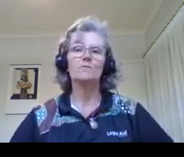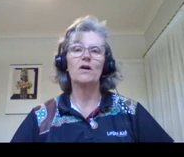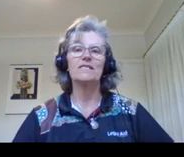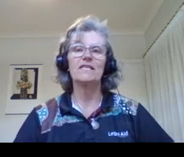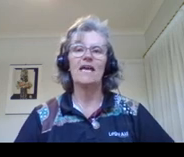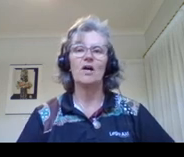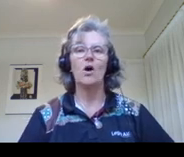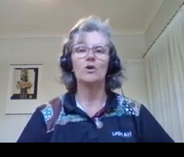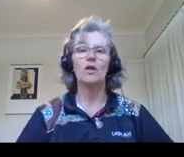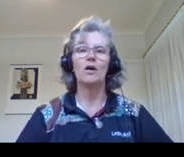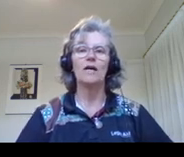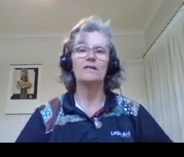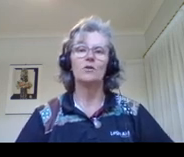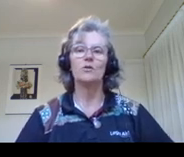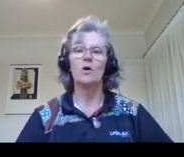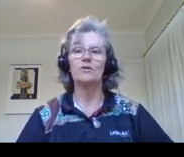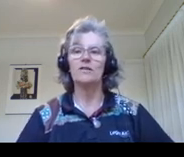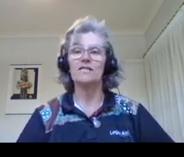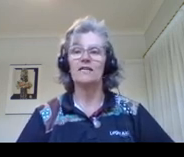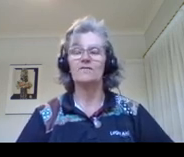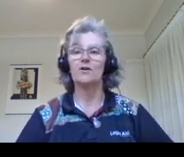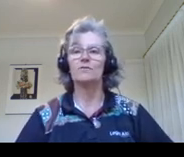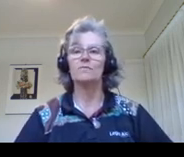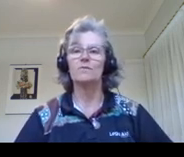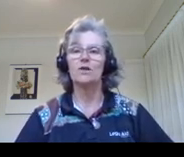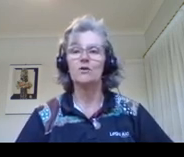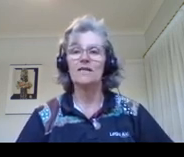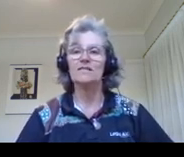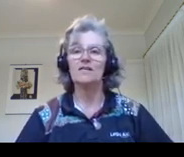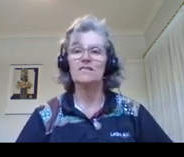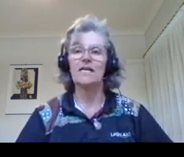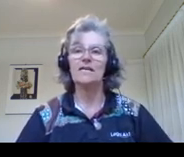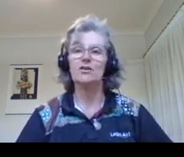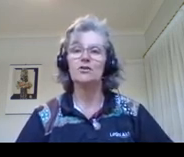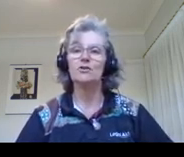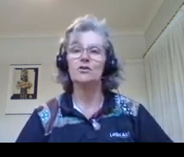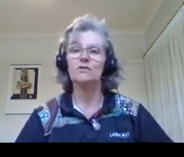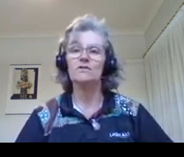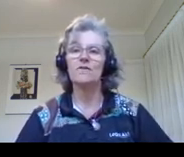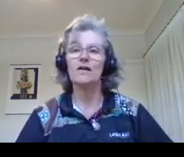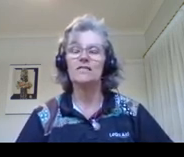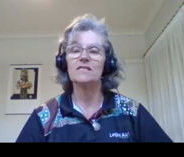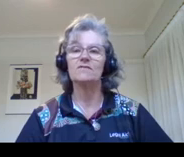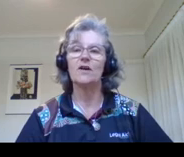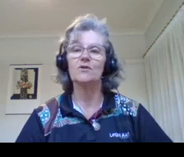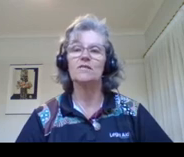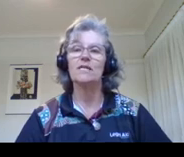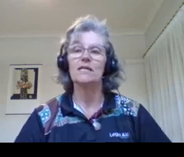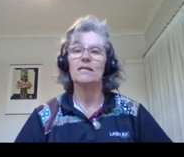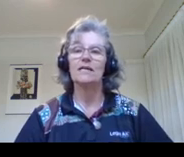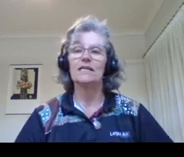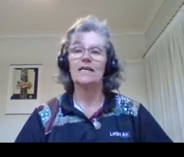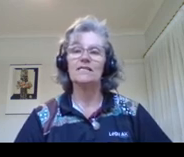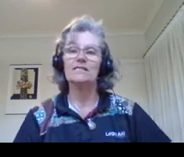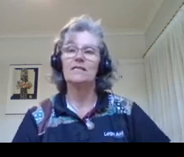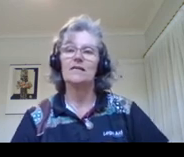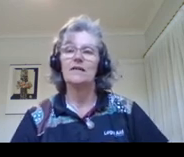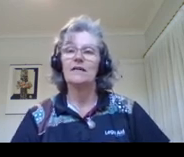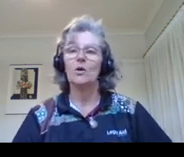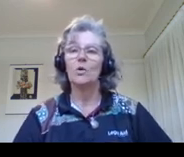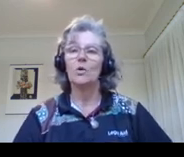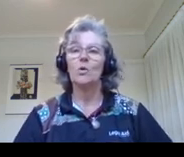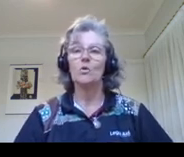a scammer online or on the telephone so as I say you can use your advice to vote yes or no